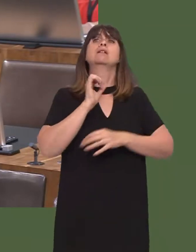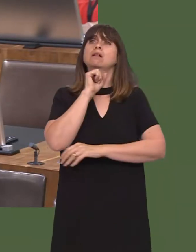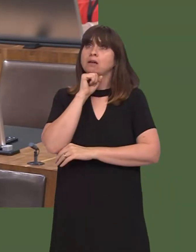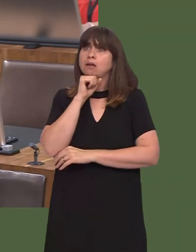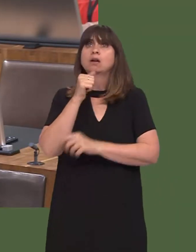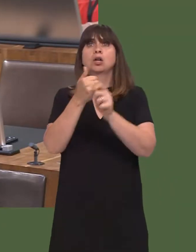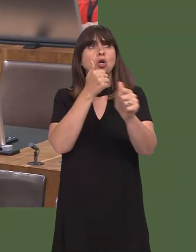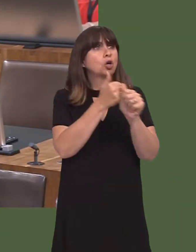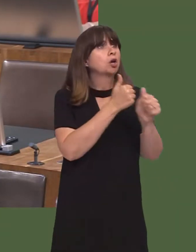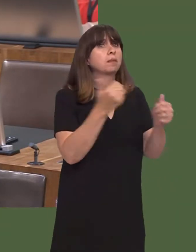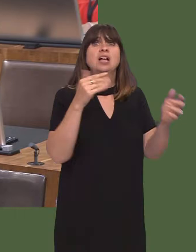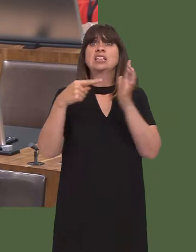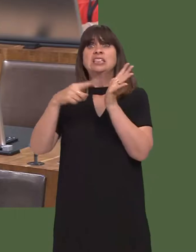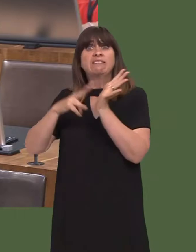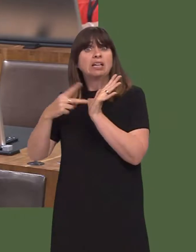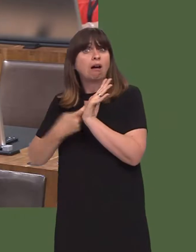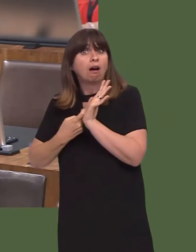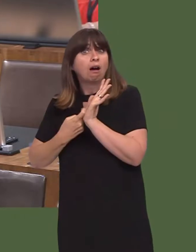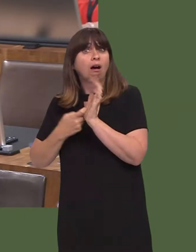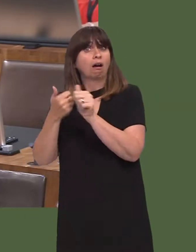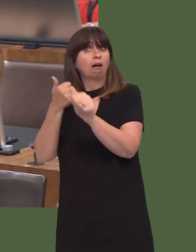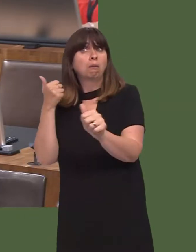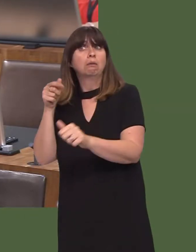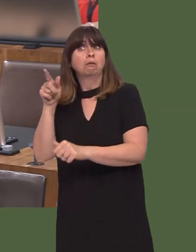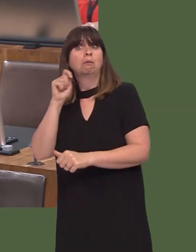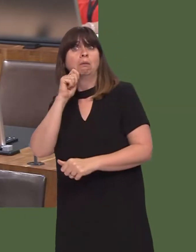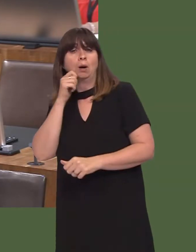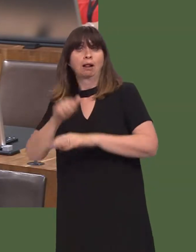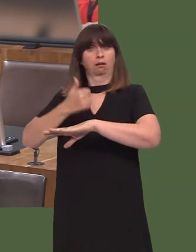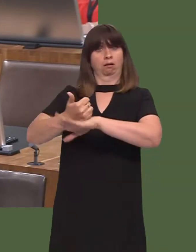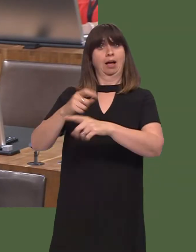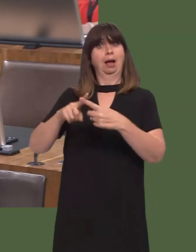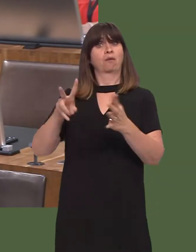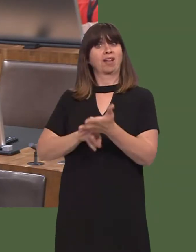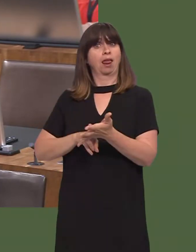and we have listened to companiesócompanies such as TVR, who are coming to Ebbw Vale,